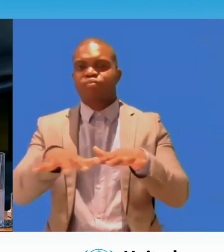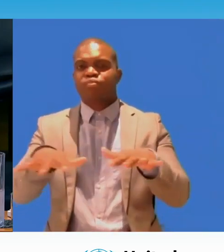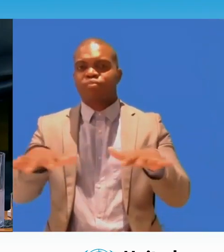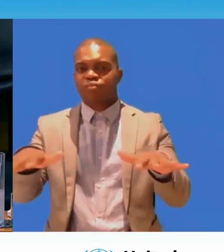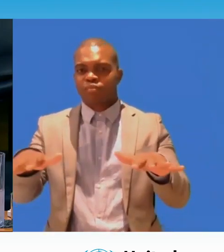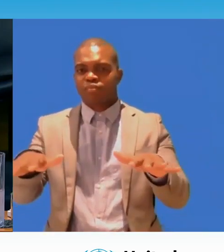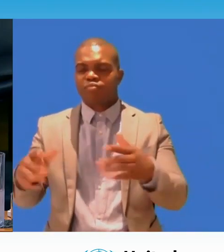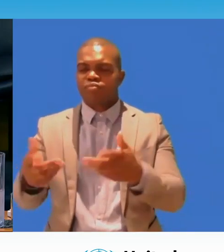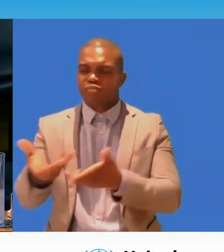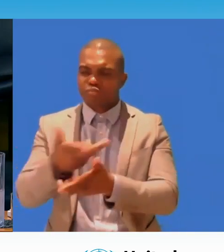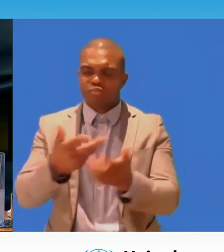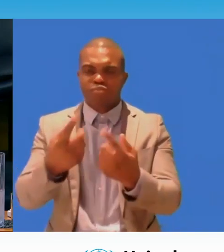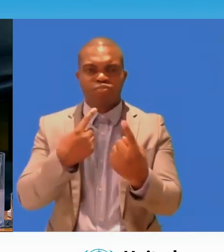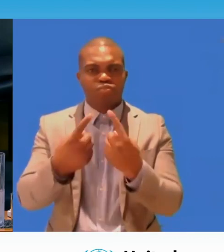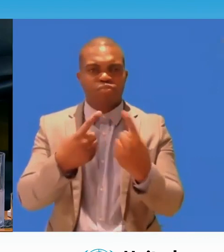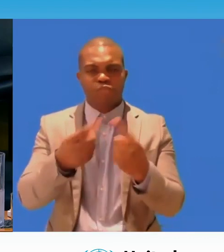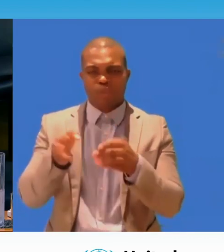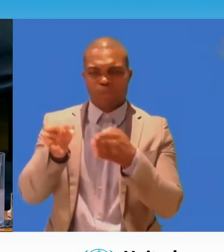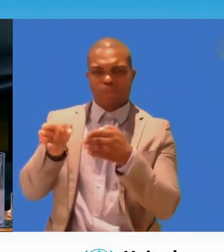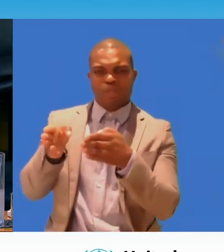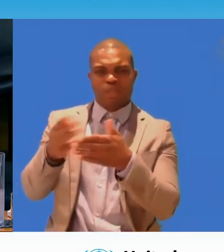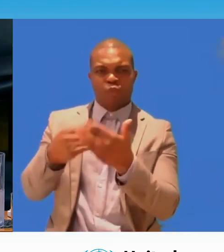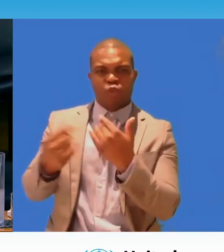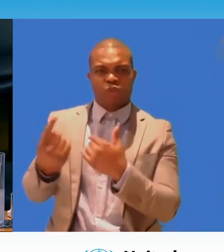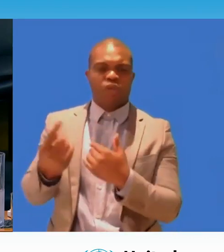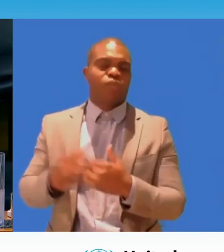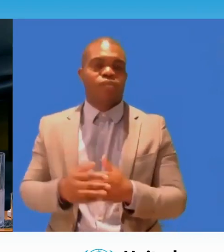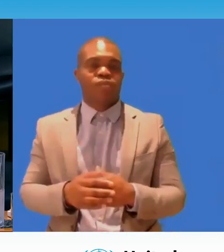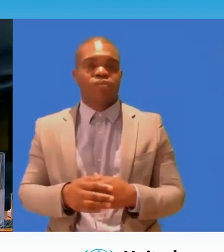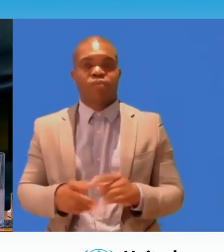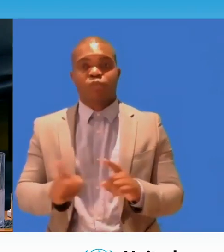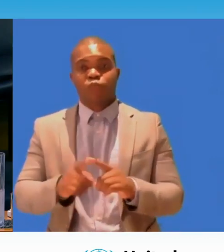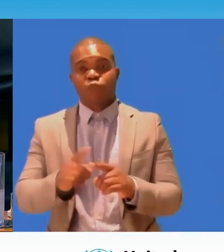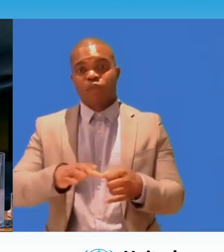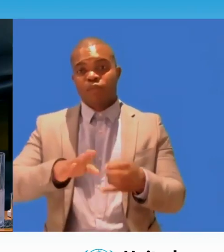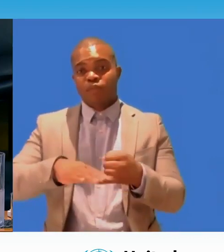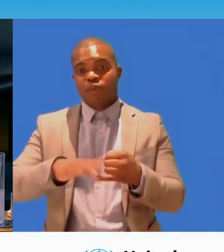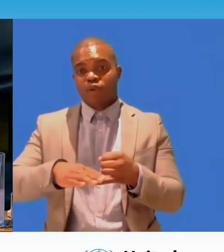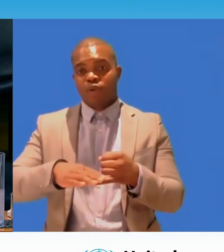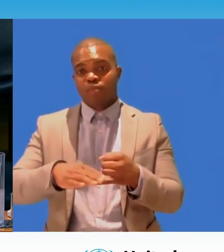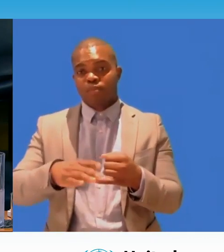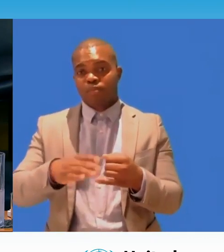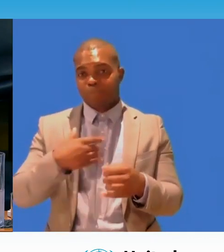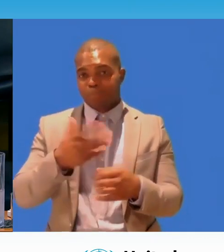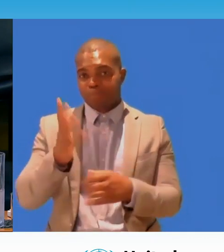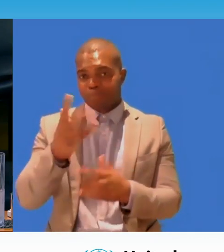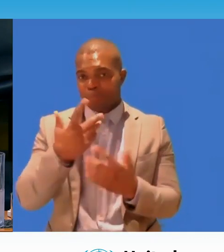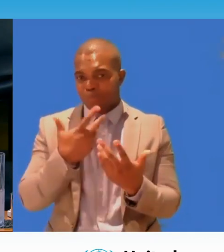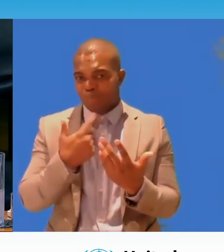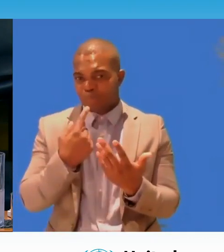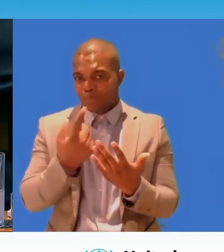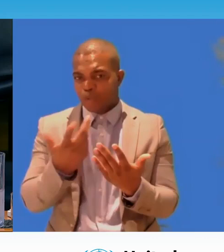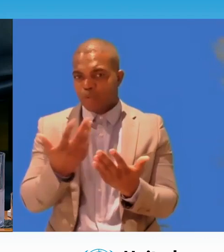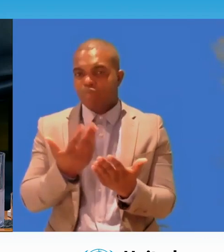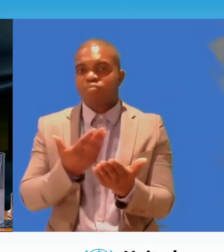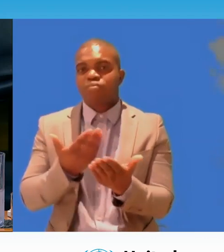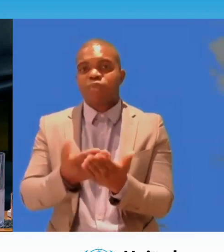mission to accompany countries where they are in disability inclusion we very much looking forward